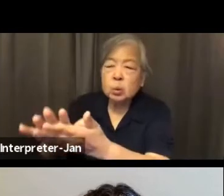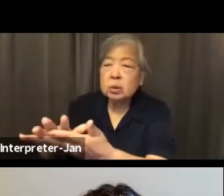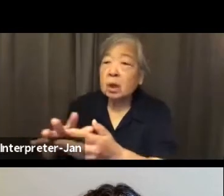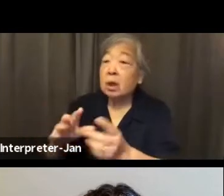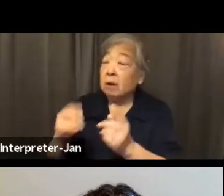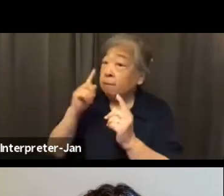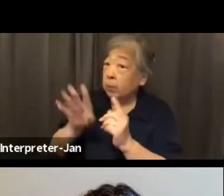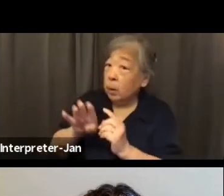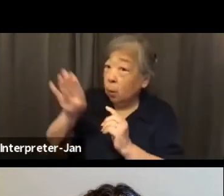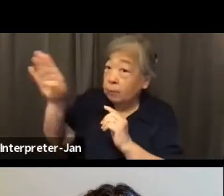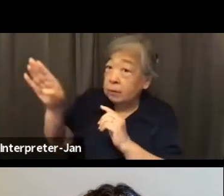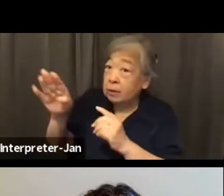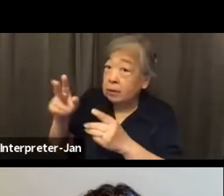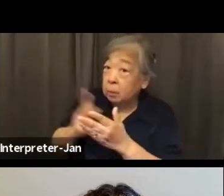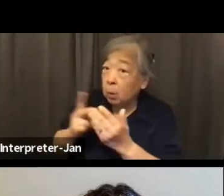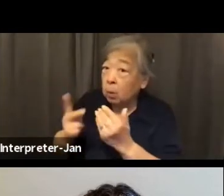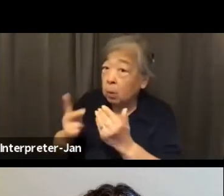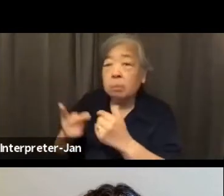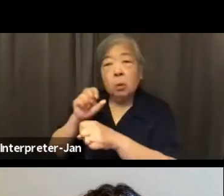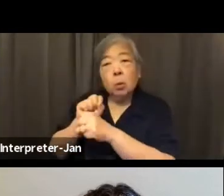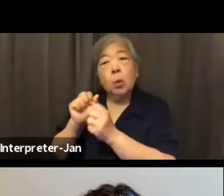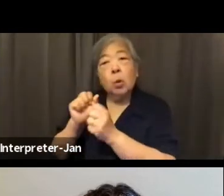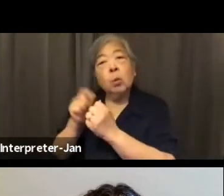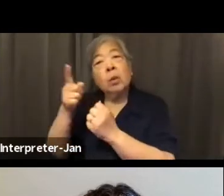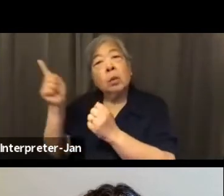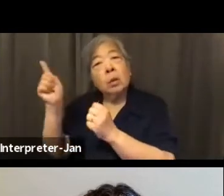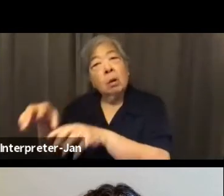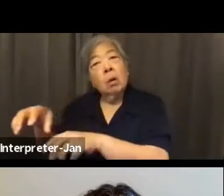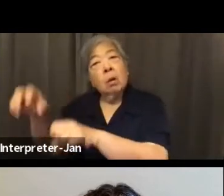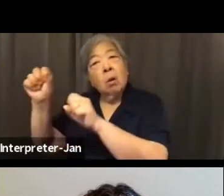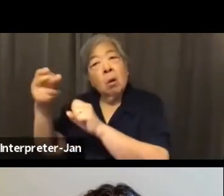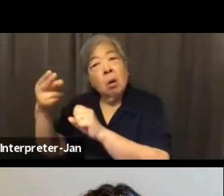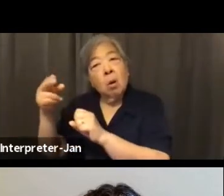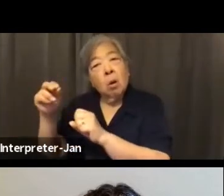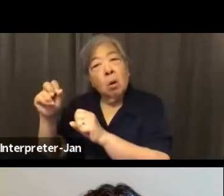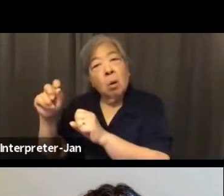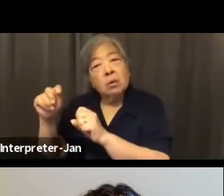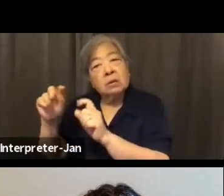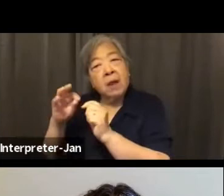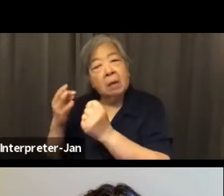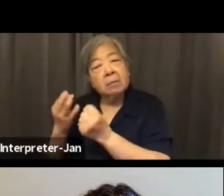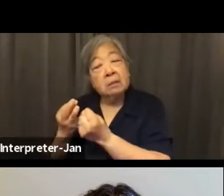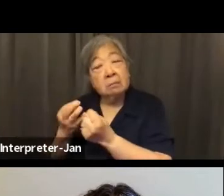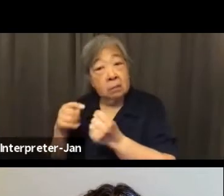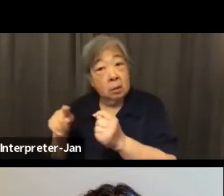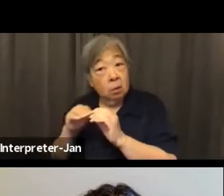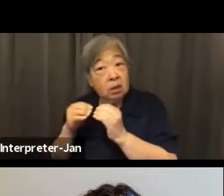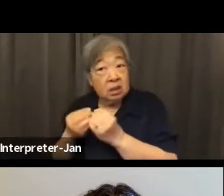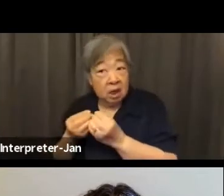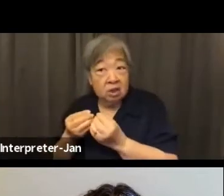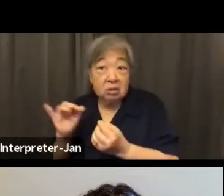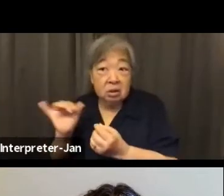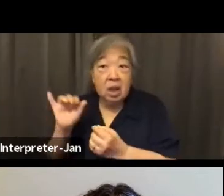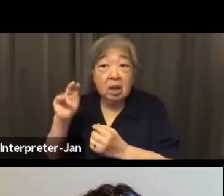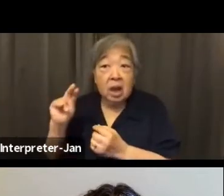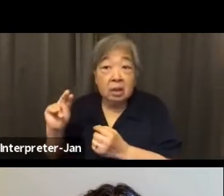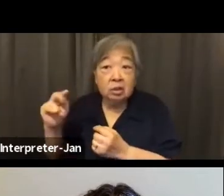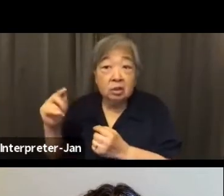the ones who work with host families. And these partner organizations include NGOs and universities.